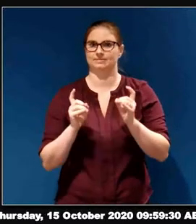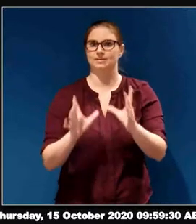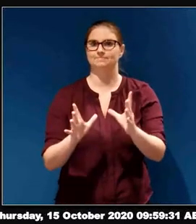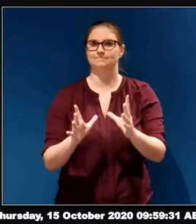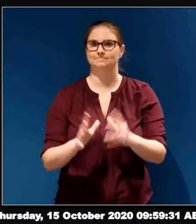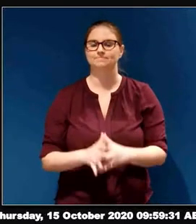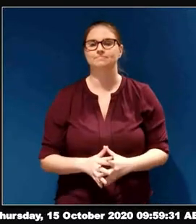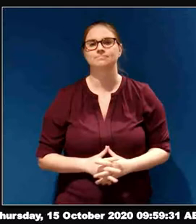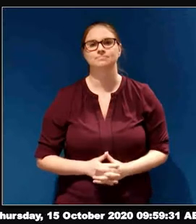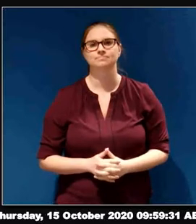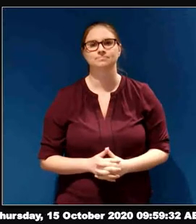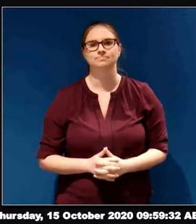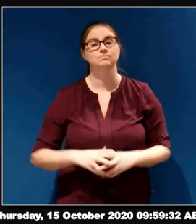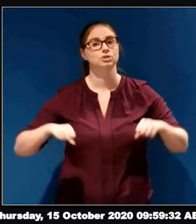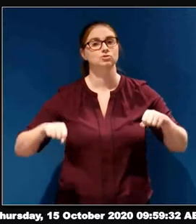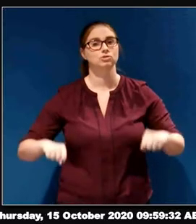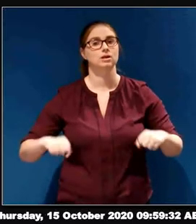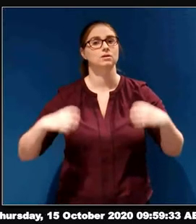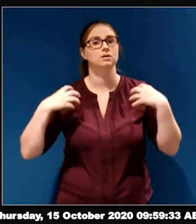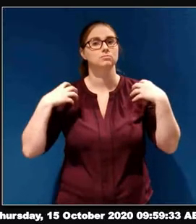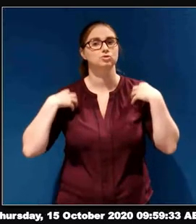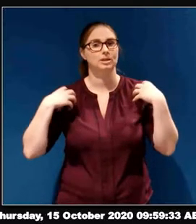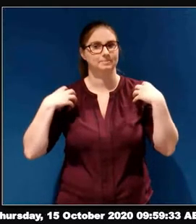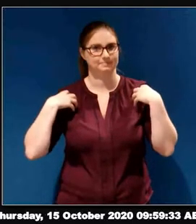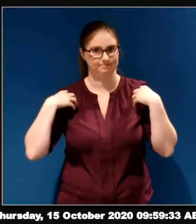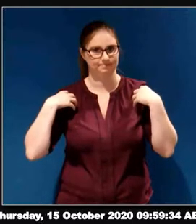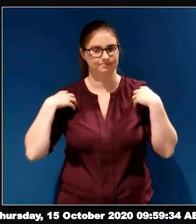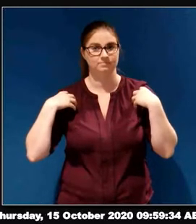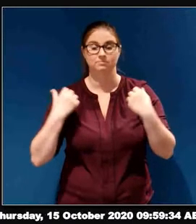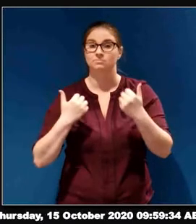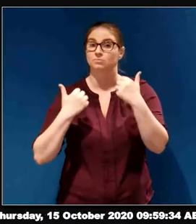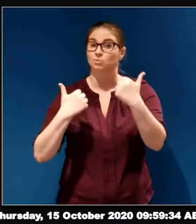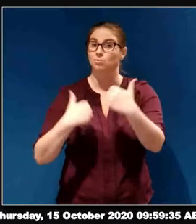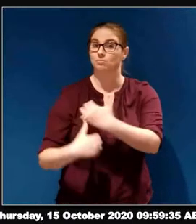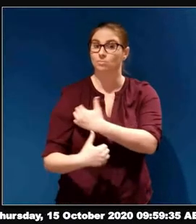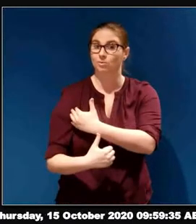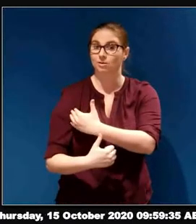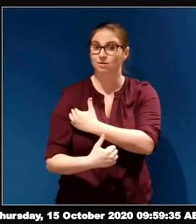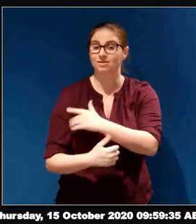I invite, again, Commissioner Mason to perform the Acknowledgment of Country.